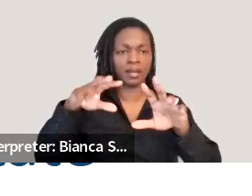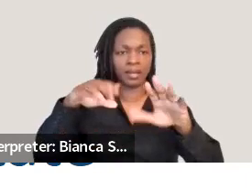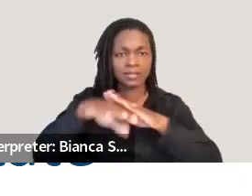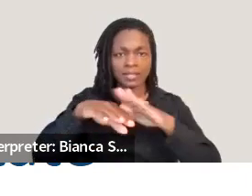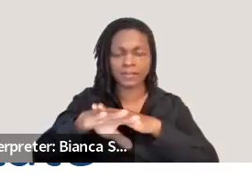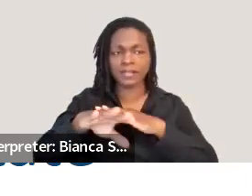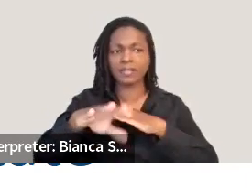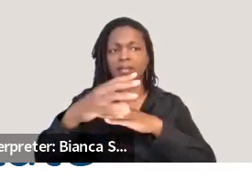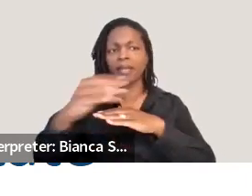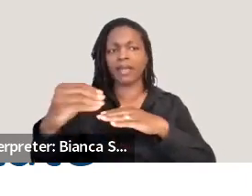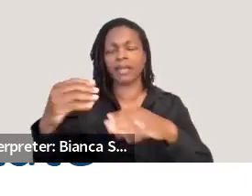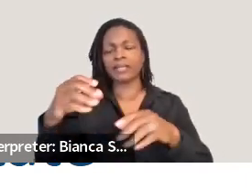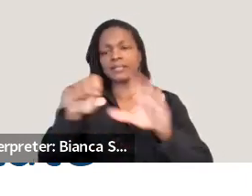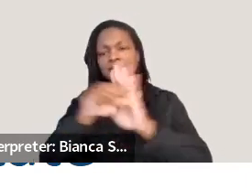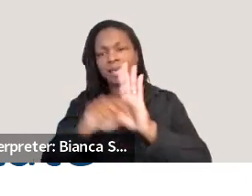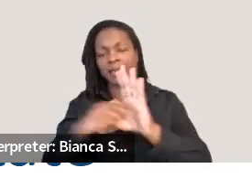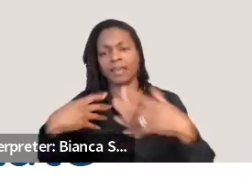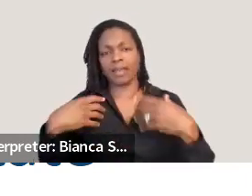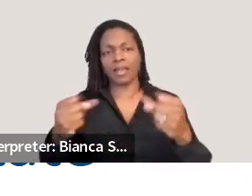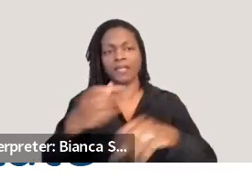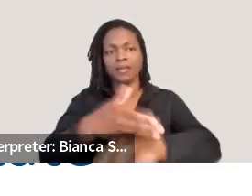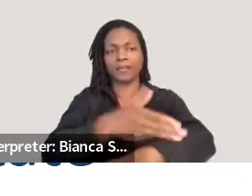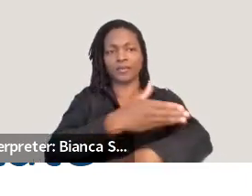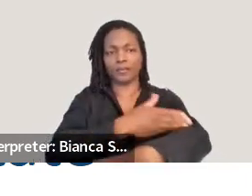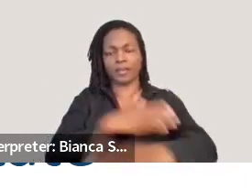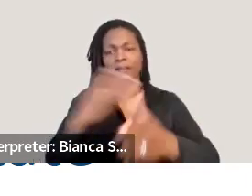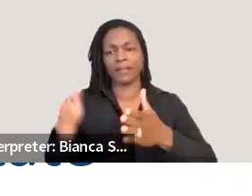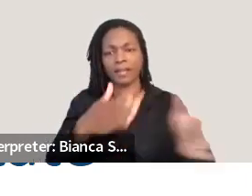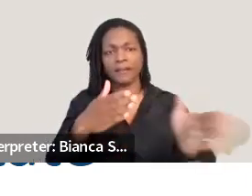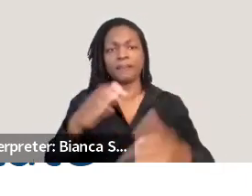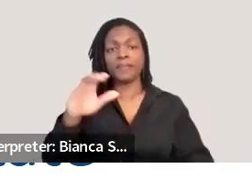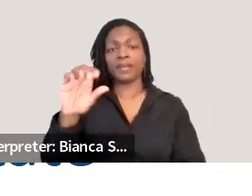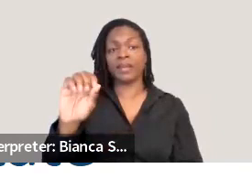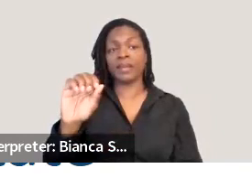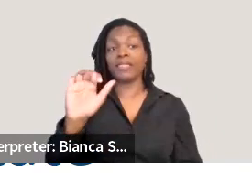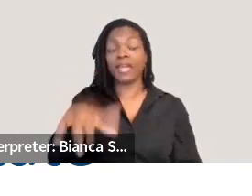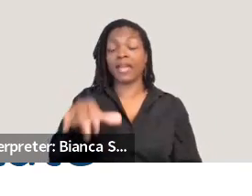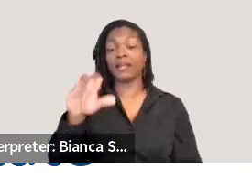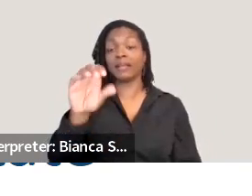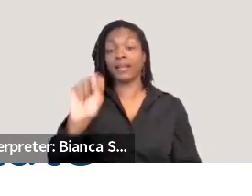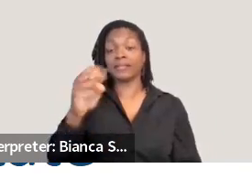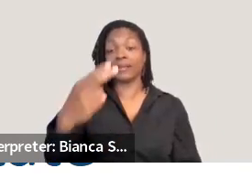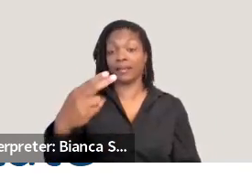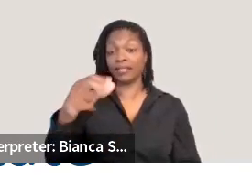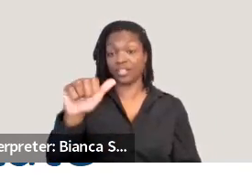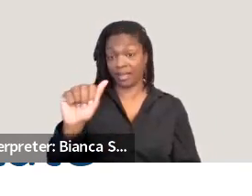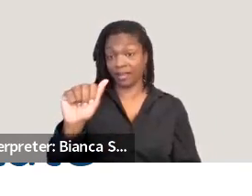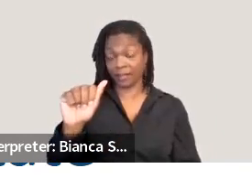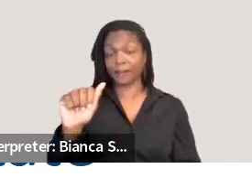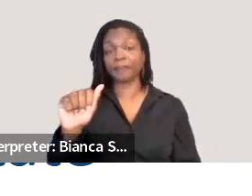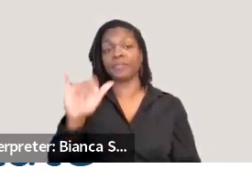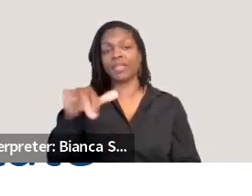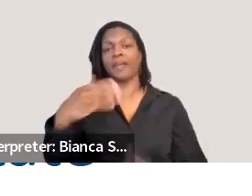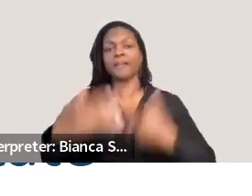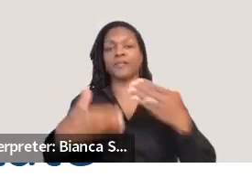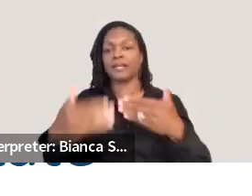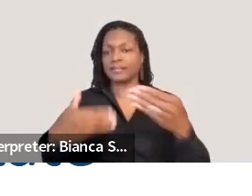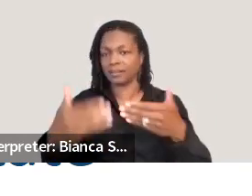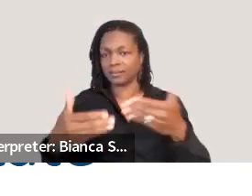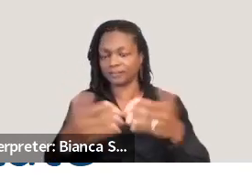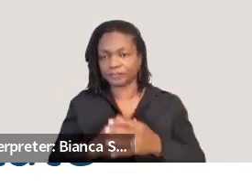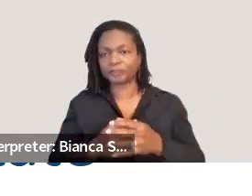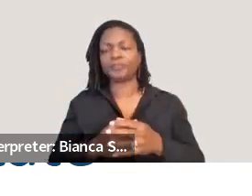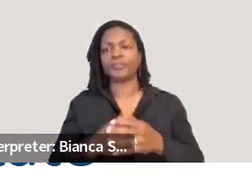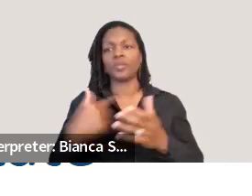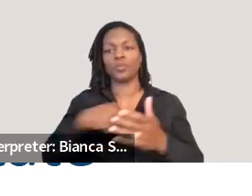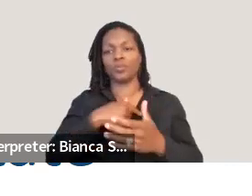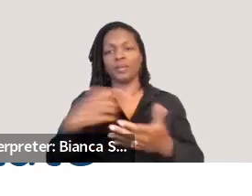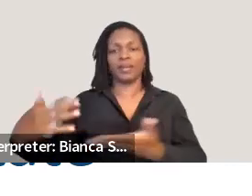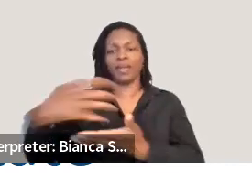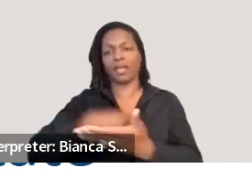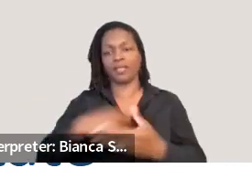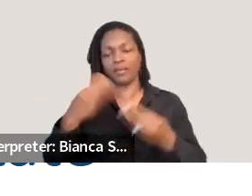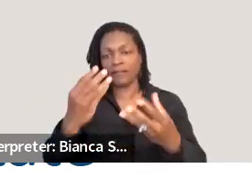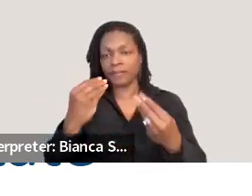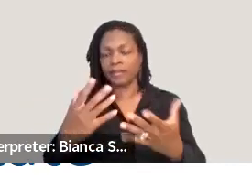So a state health assessment or a show. Is a process by which we gather information to describe the health of a population.